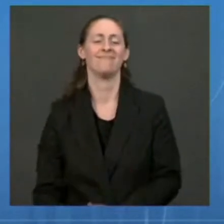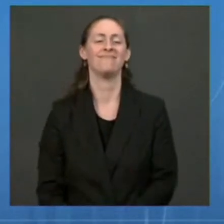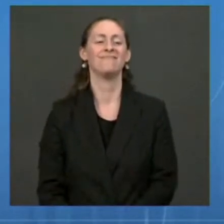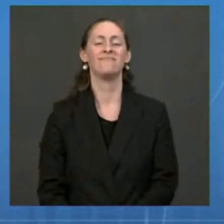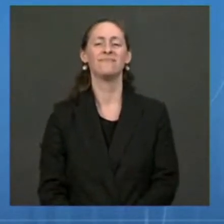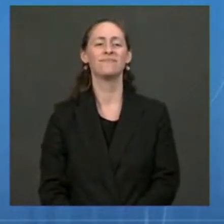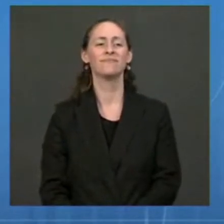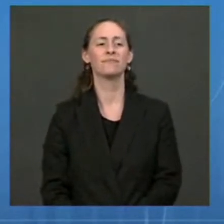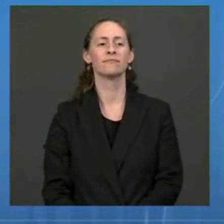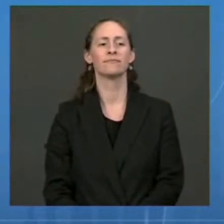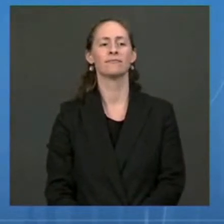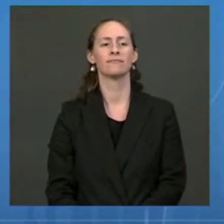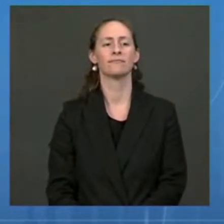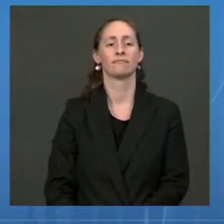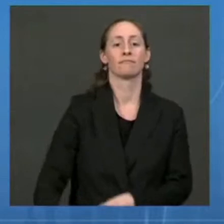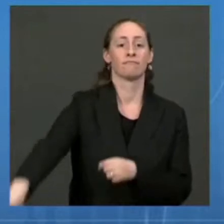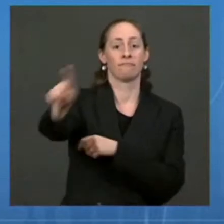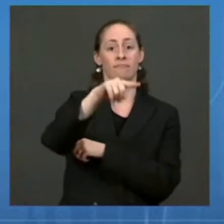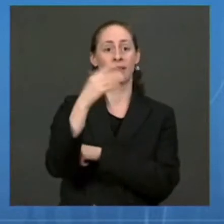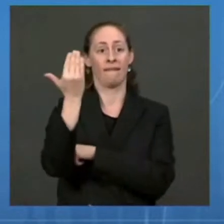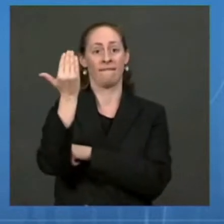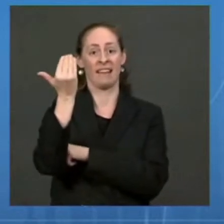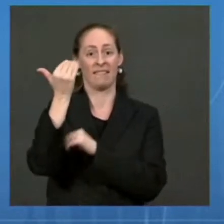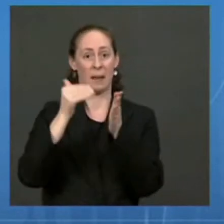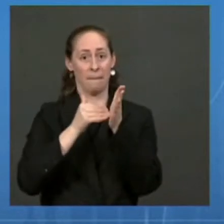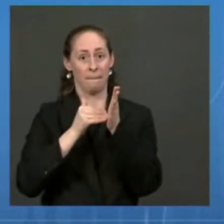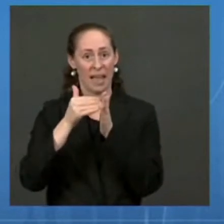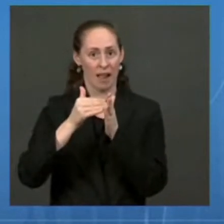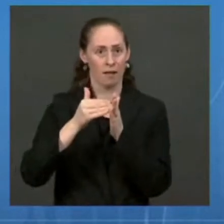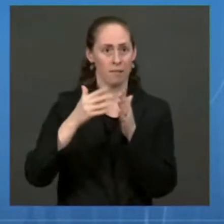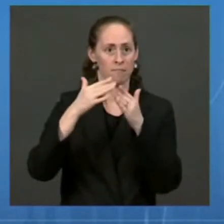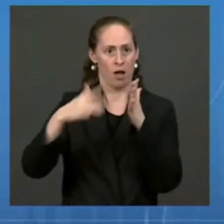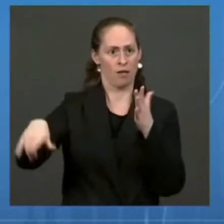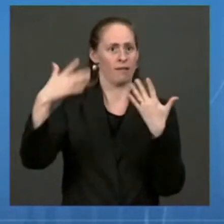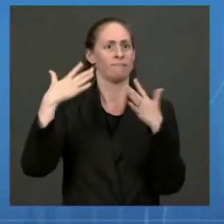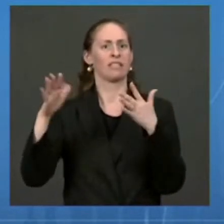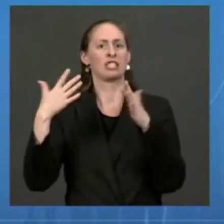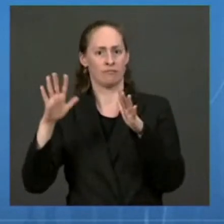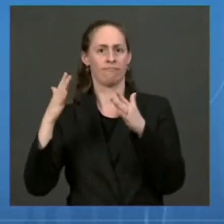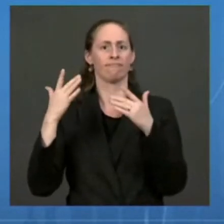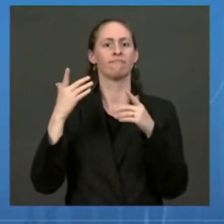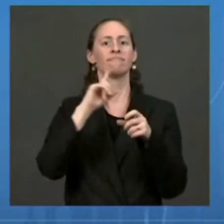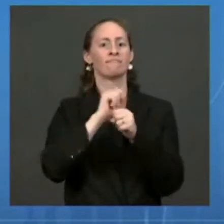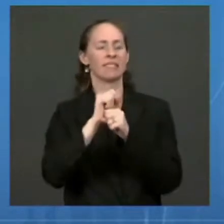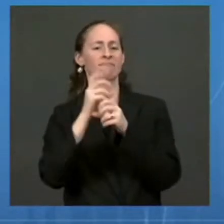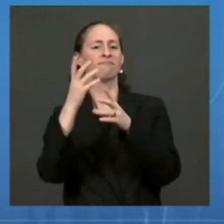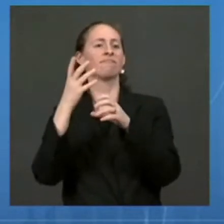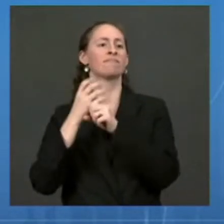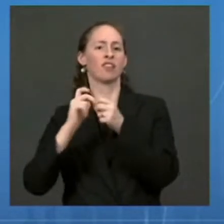AMERICANS.THE ENHANCED PROTECTION OF MODERNA OR J&J BOOSTER SHOT.